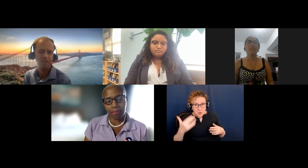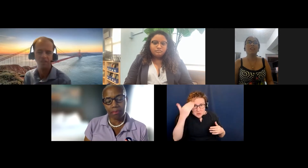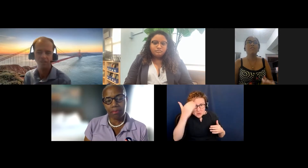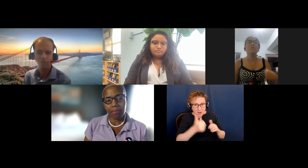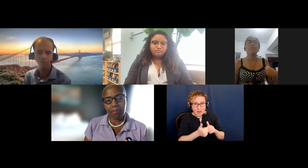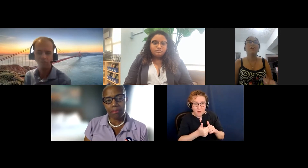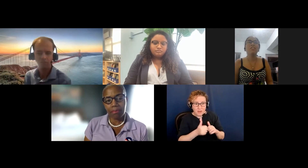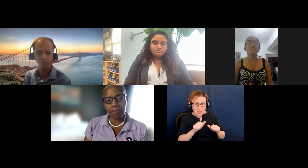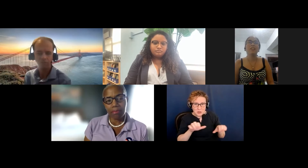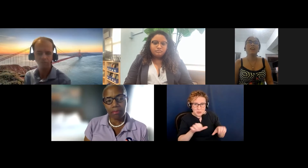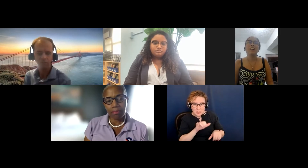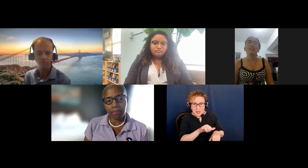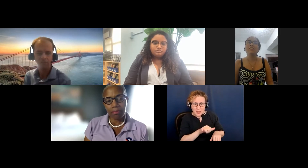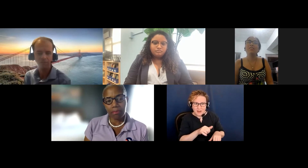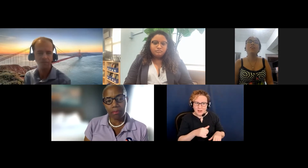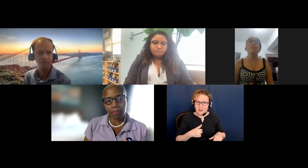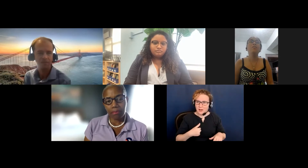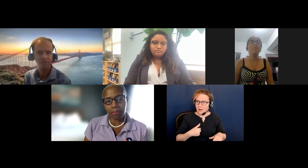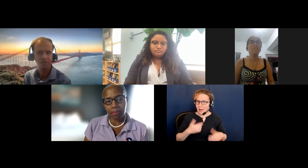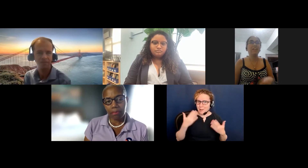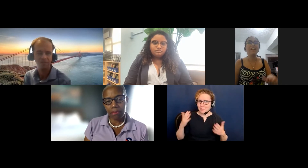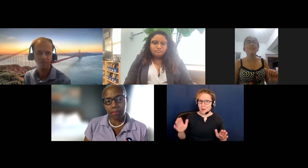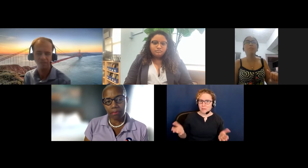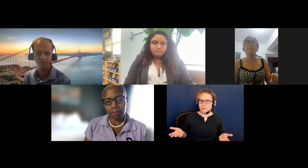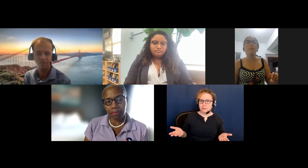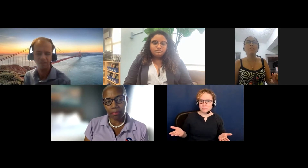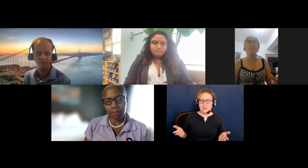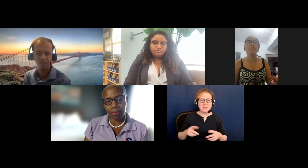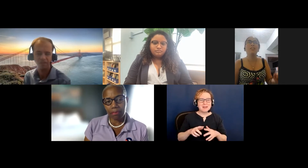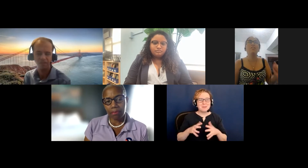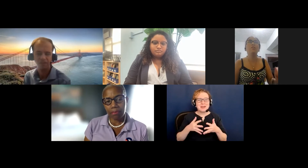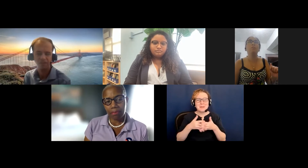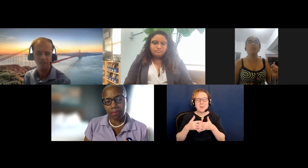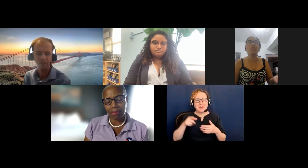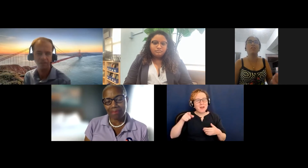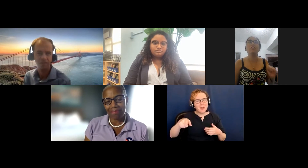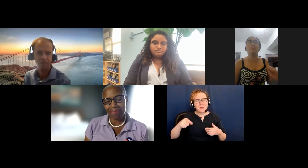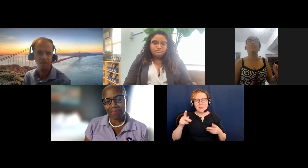“can you do this?” I would say “I don't know!” But here, people just assume that you cannot do it.